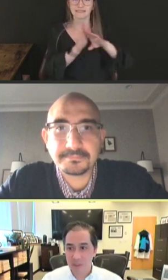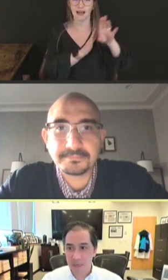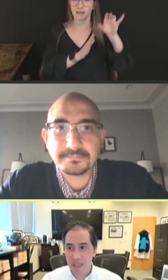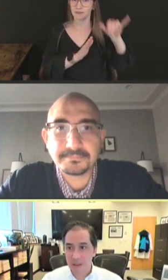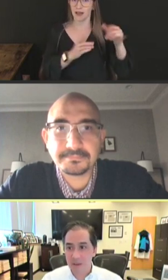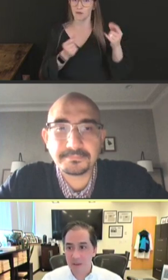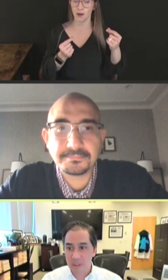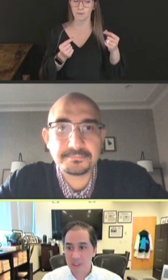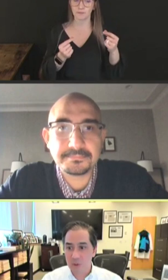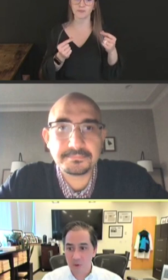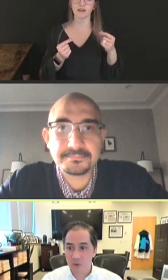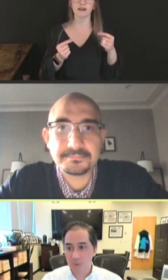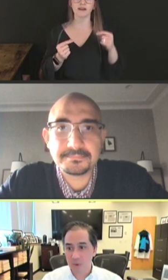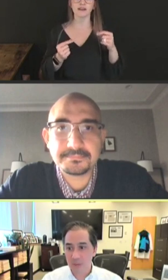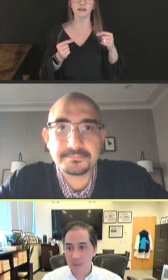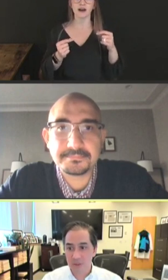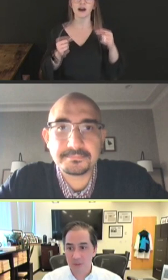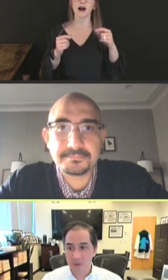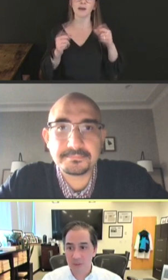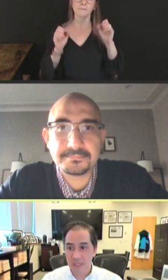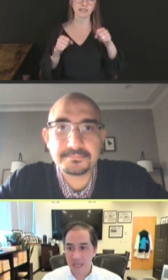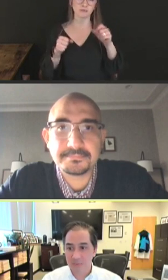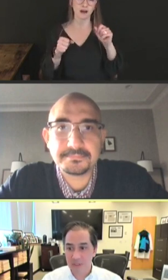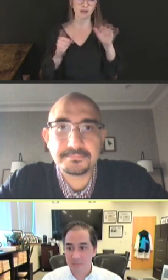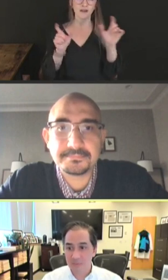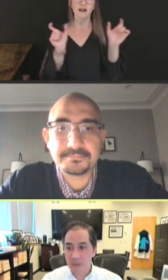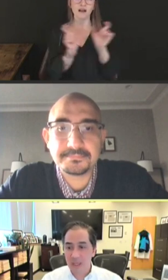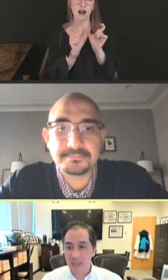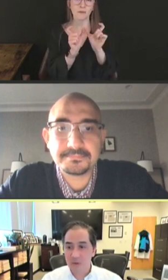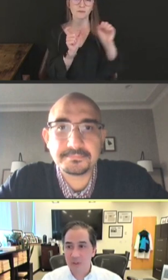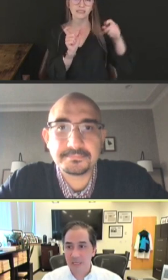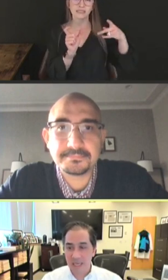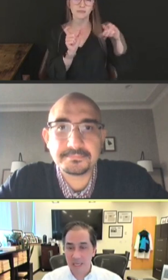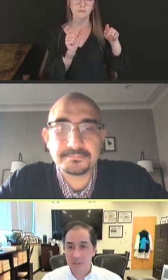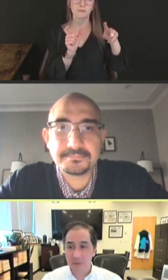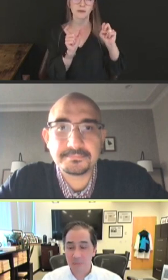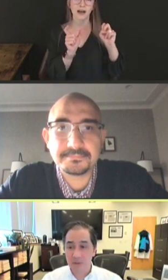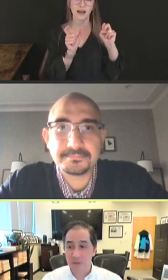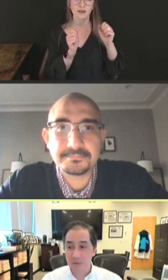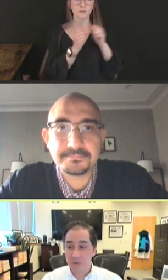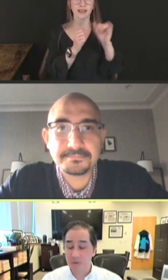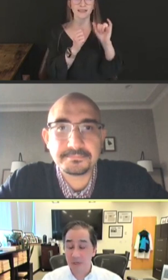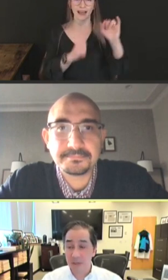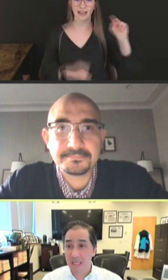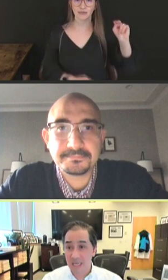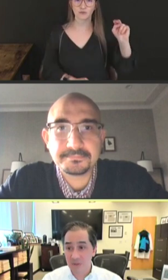spike with an internal protein, such as nucleic capsid. And nucleic capsid appears to vary less,